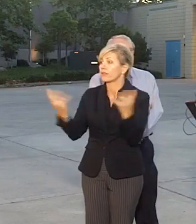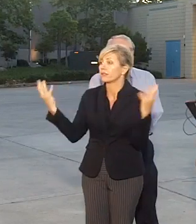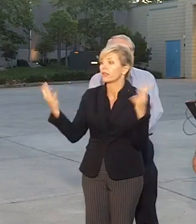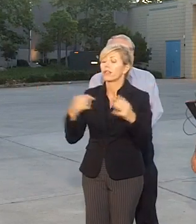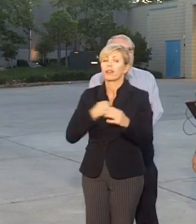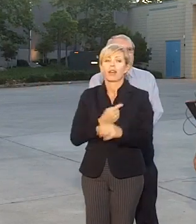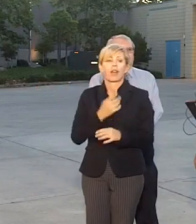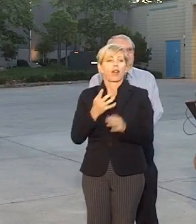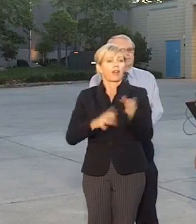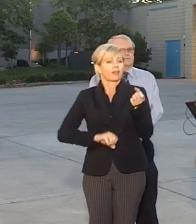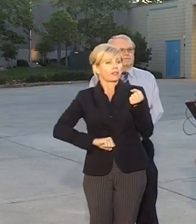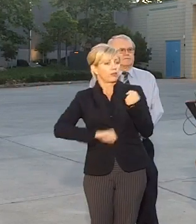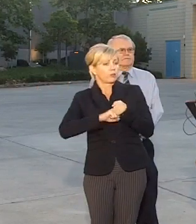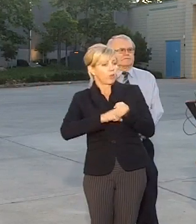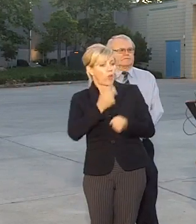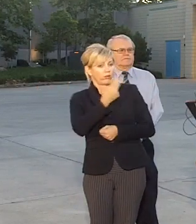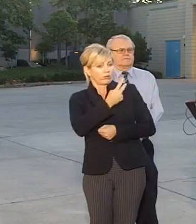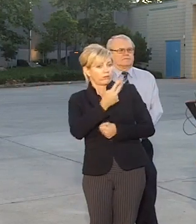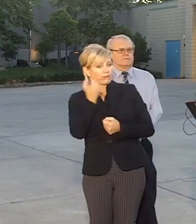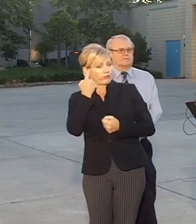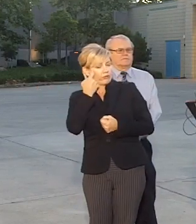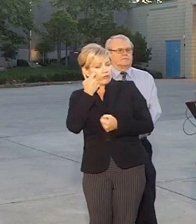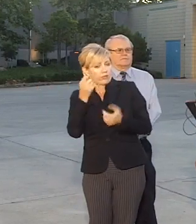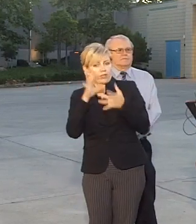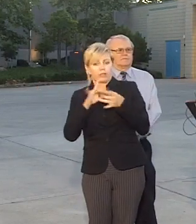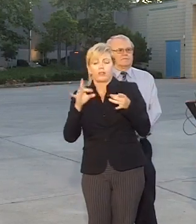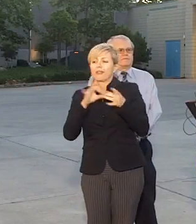echo what the mayor and chief Davis has said it's been a great team effort throughout the